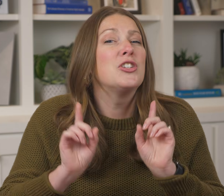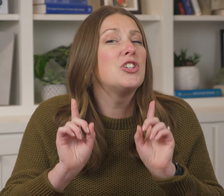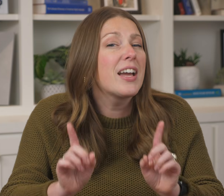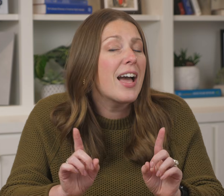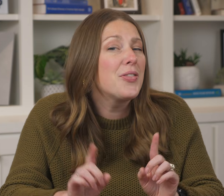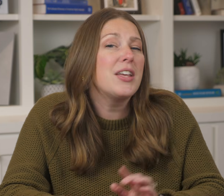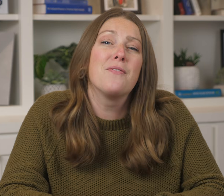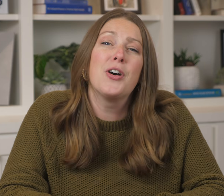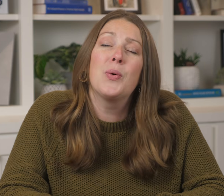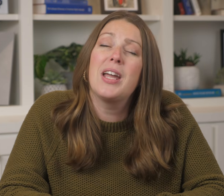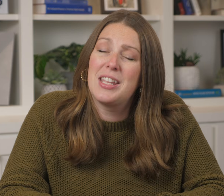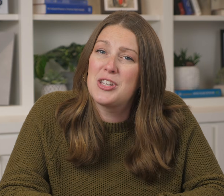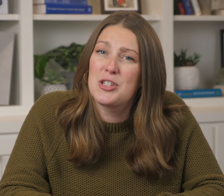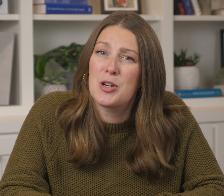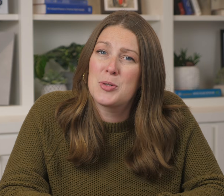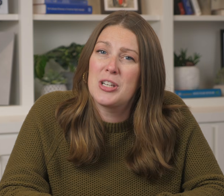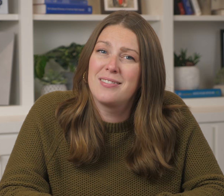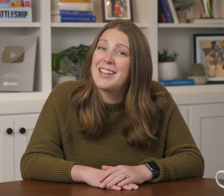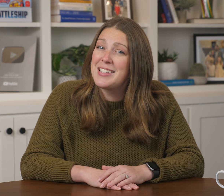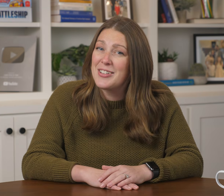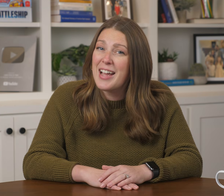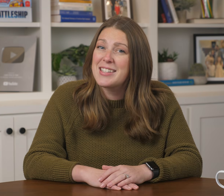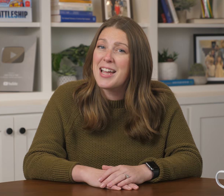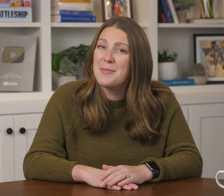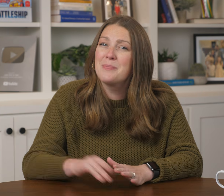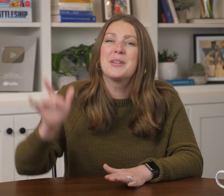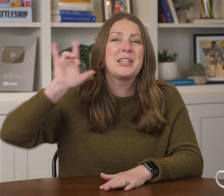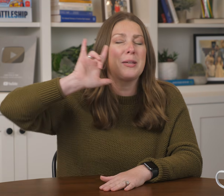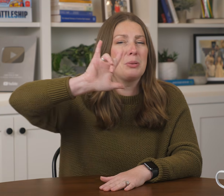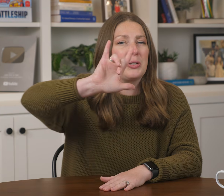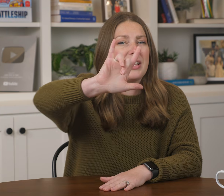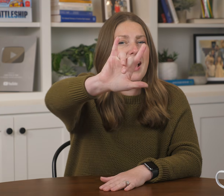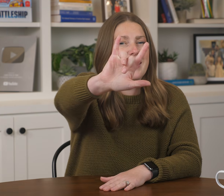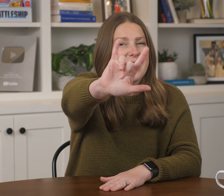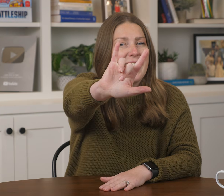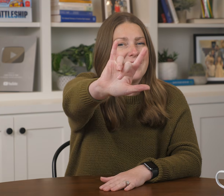Check out the info in the description. Until next time, keep learning how to sign.